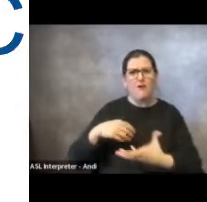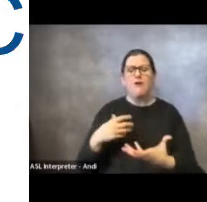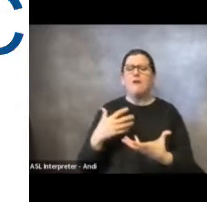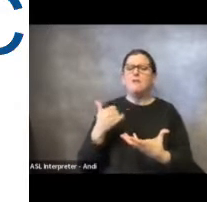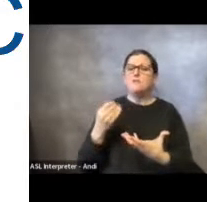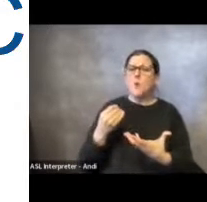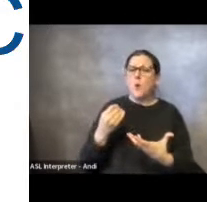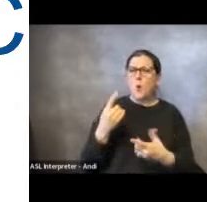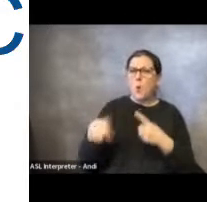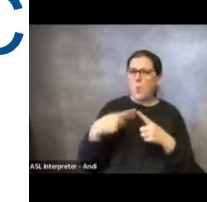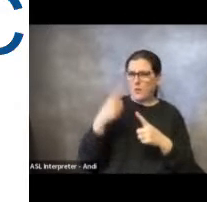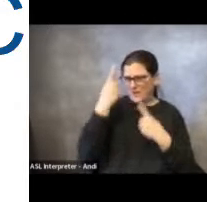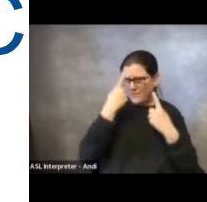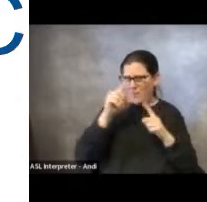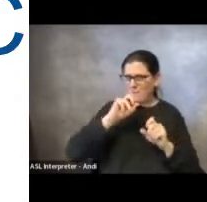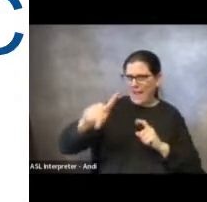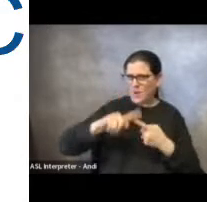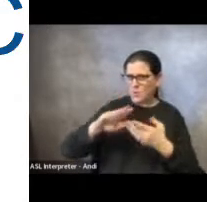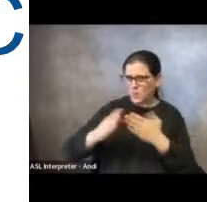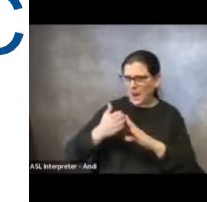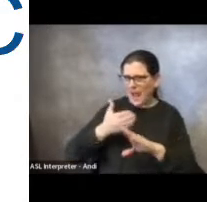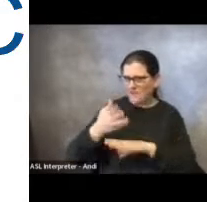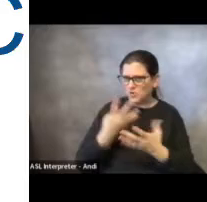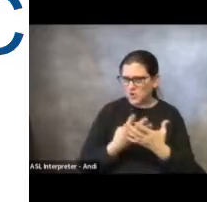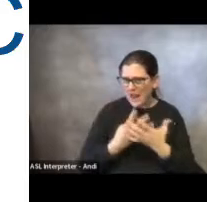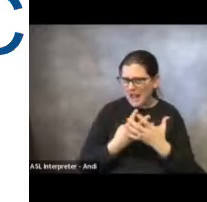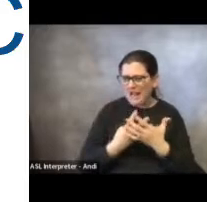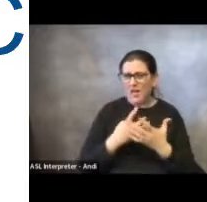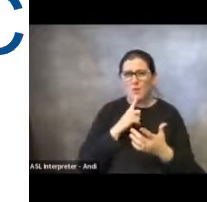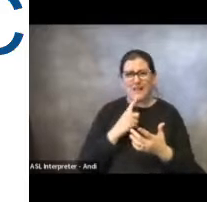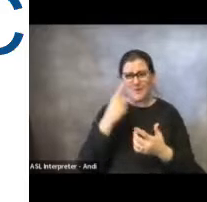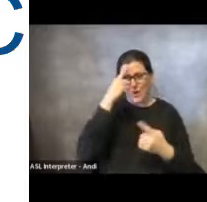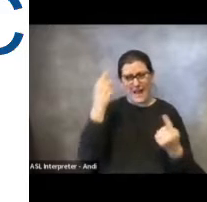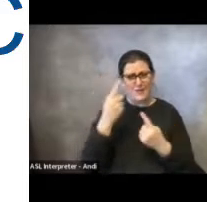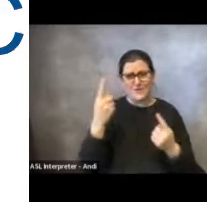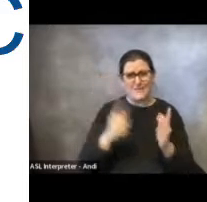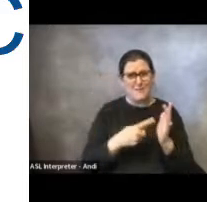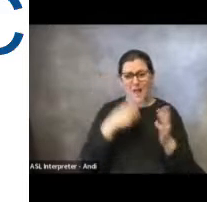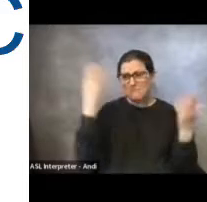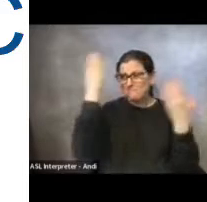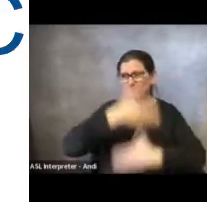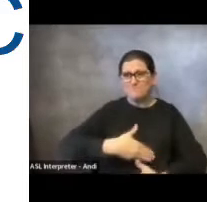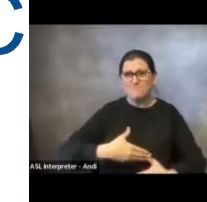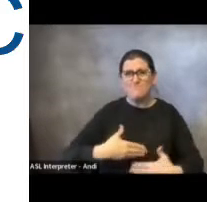reentry, for instance, but brain injury might not be on the radar of individuals that are reentry specialists, I mean, we really